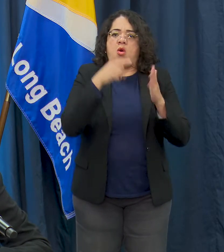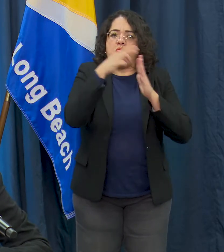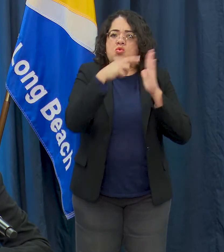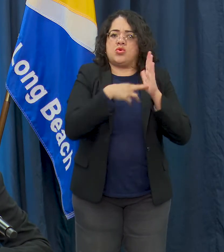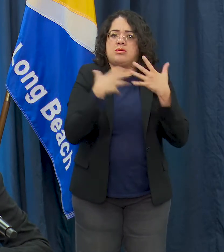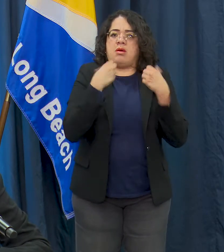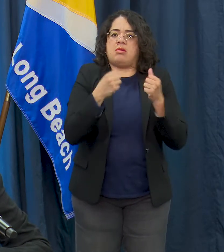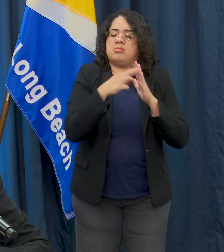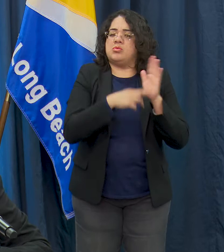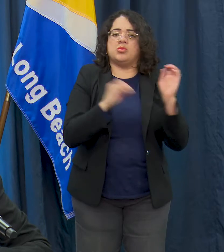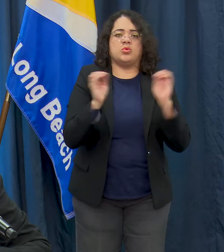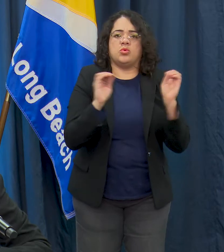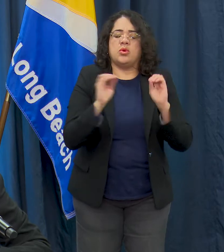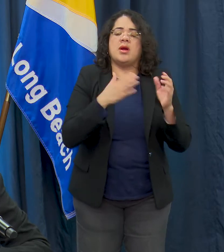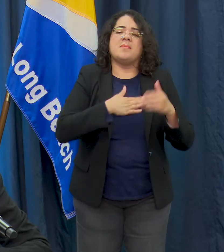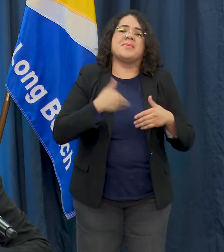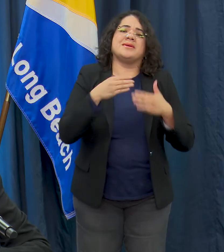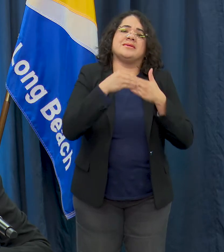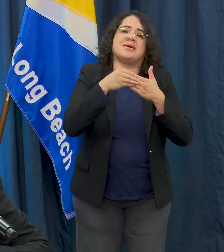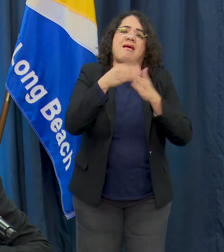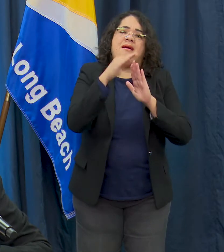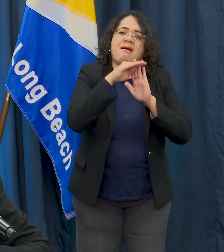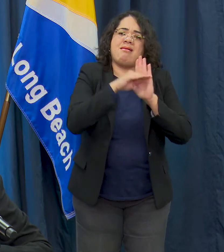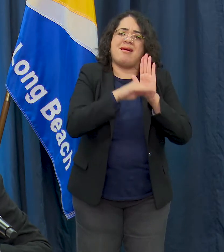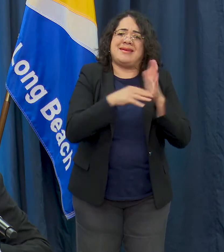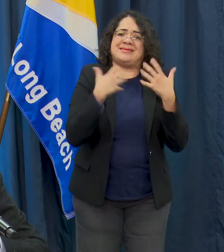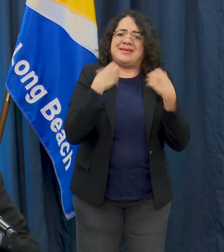the right thing and to take care of each other and follow the guidelines.Then